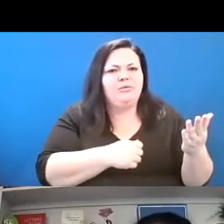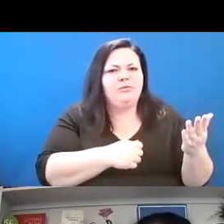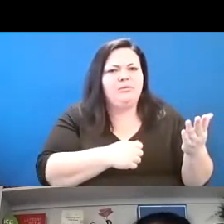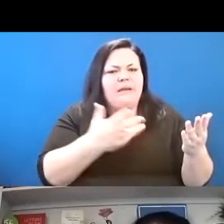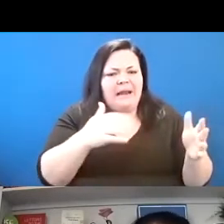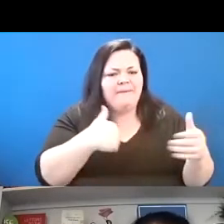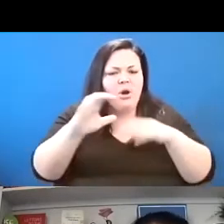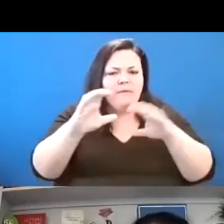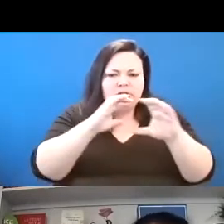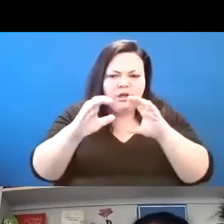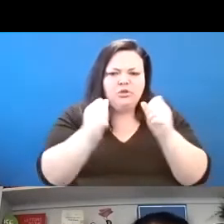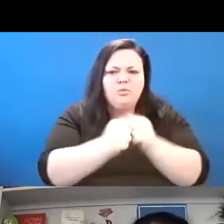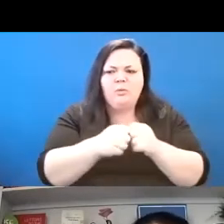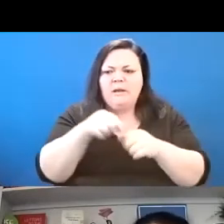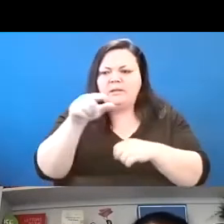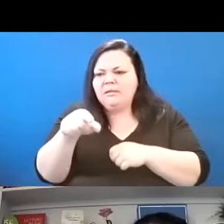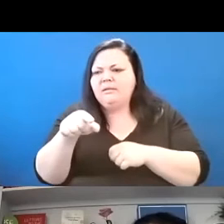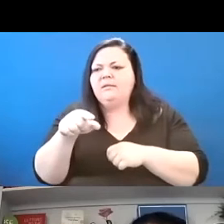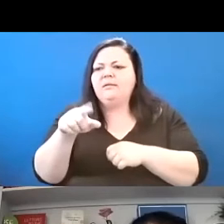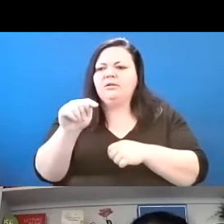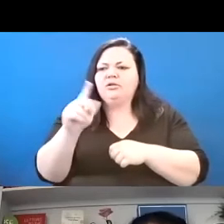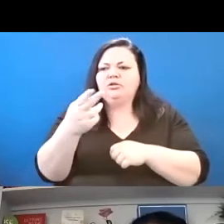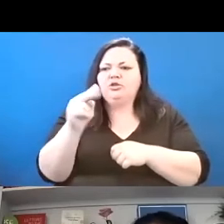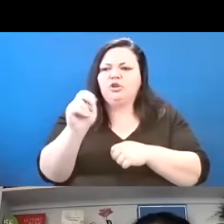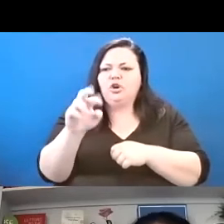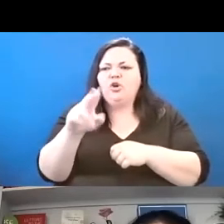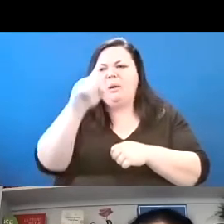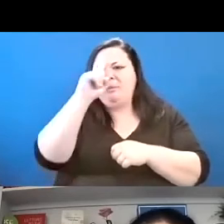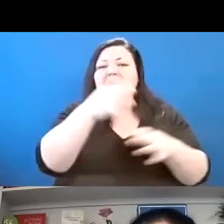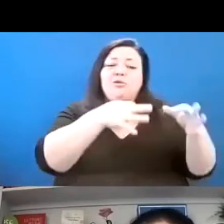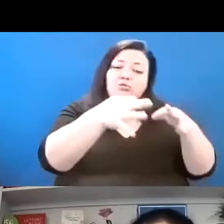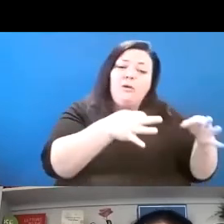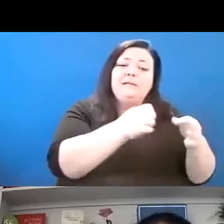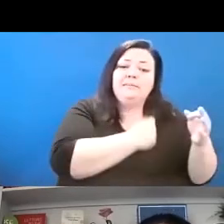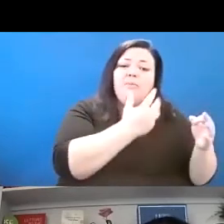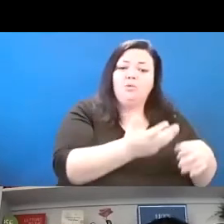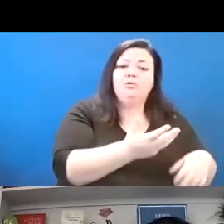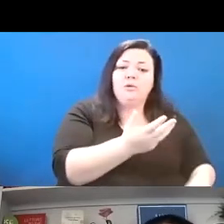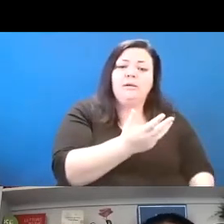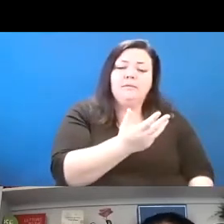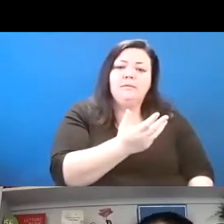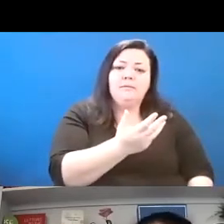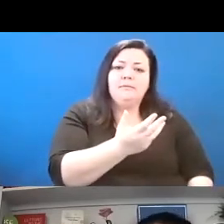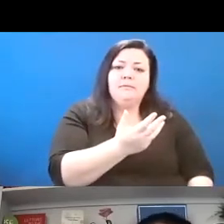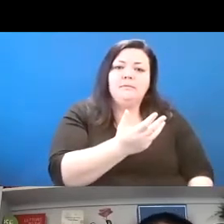with lana turner that i would say is ecrastic poetry um lana turner we love you get up